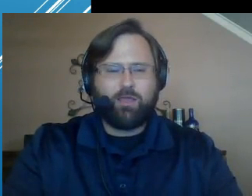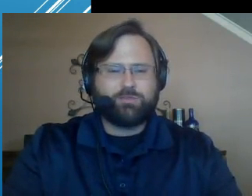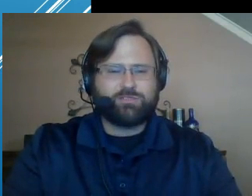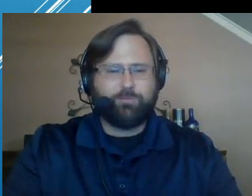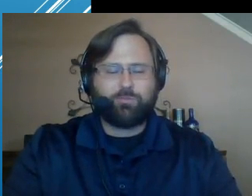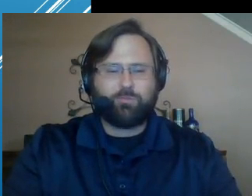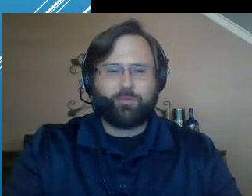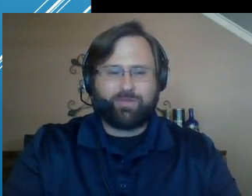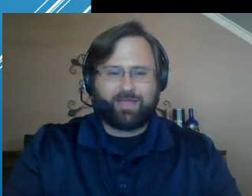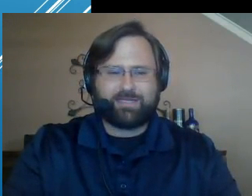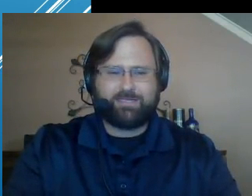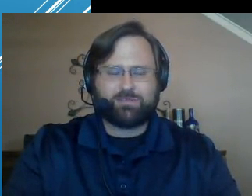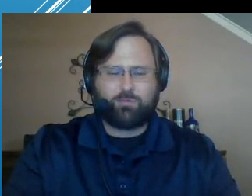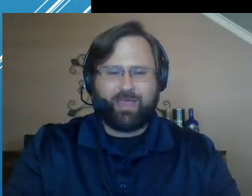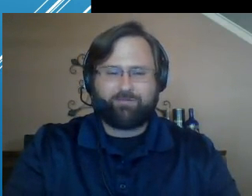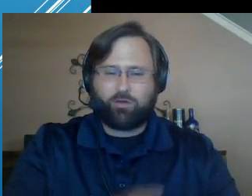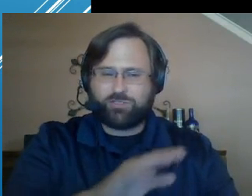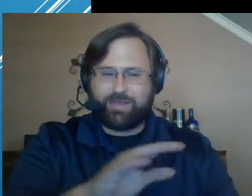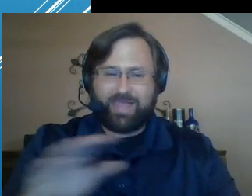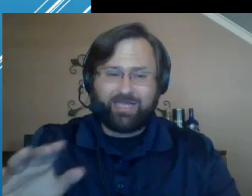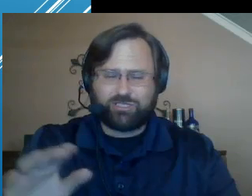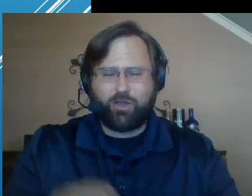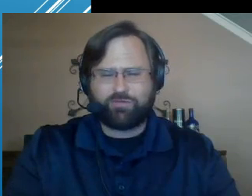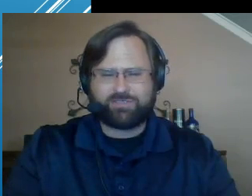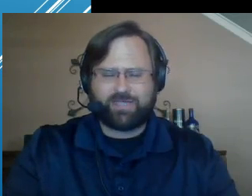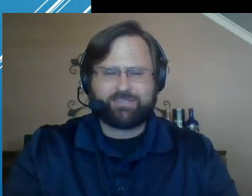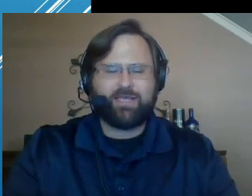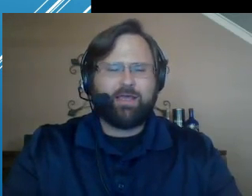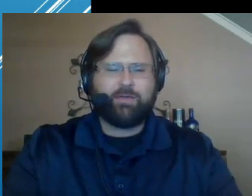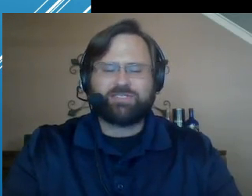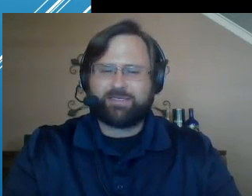so with that sentence we have also a negation over the sentence in which case